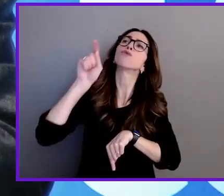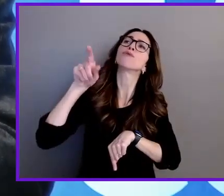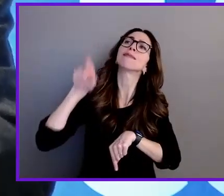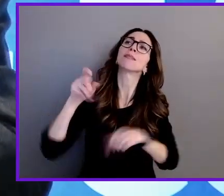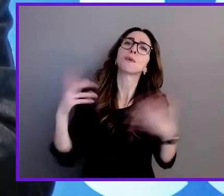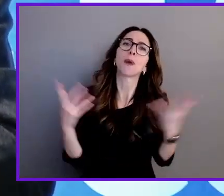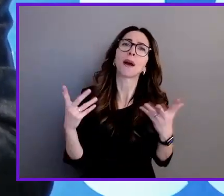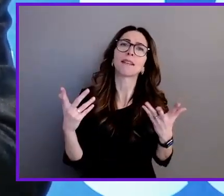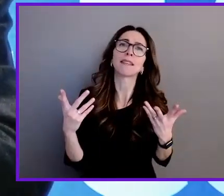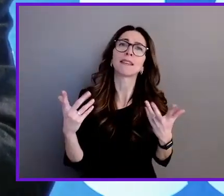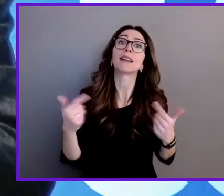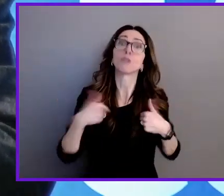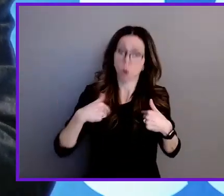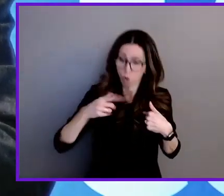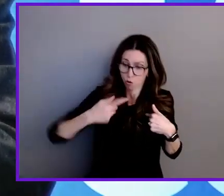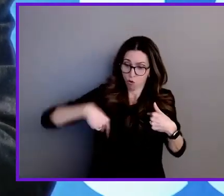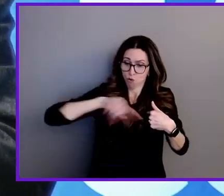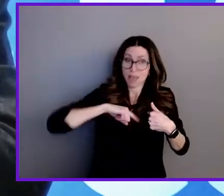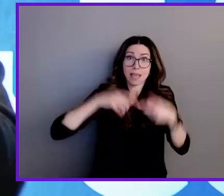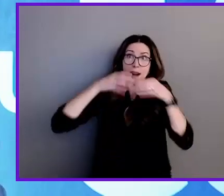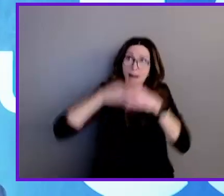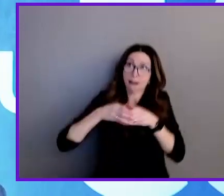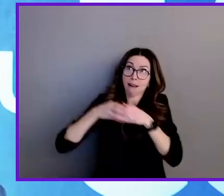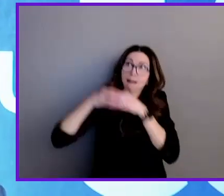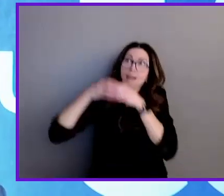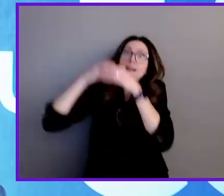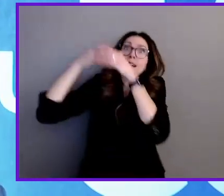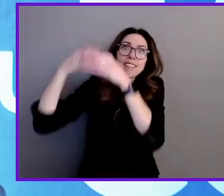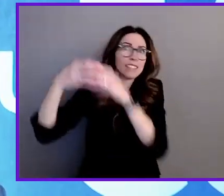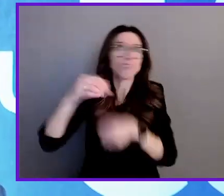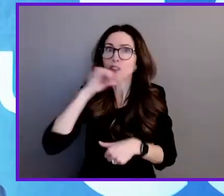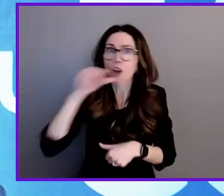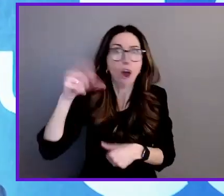But I would also say our most recent strategic